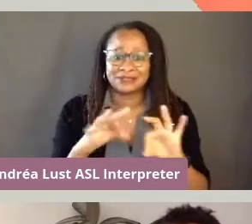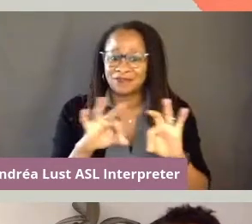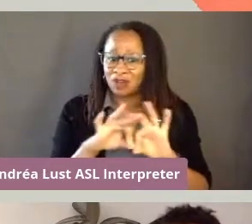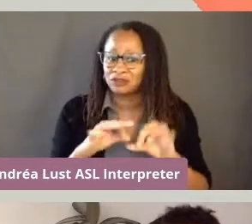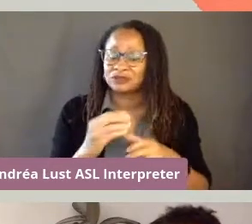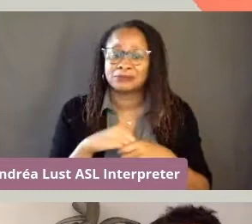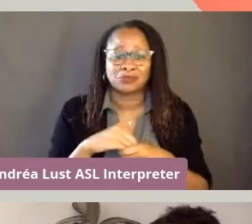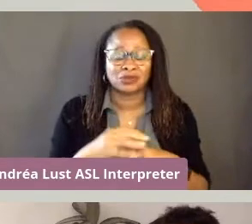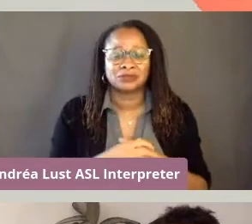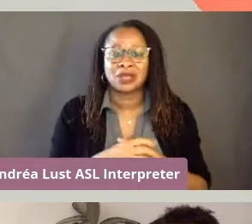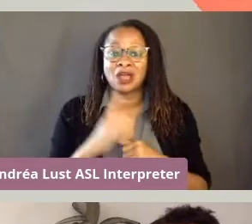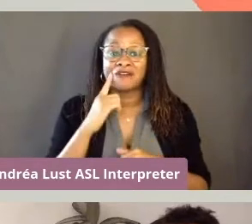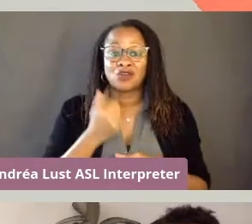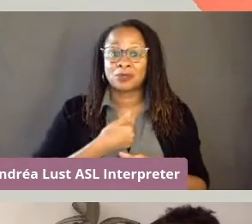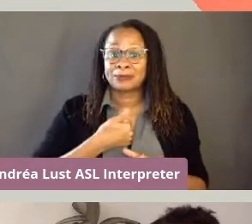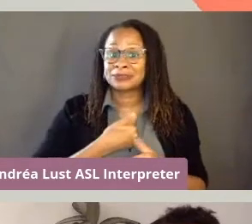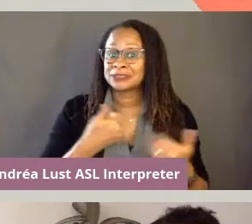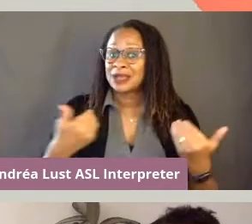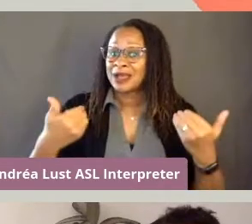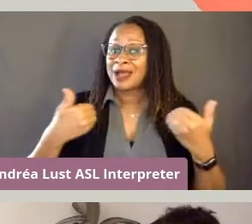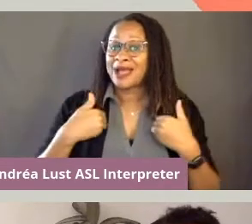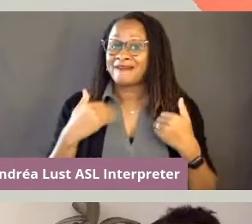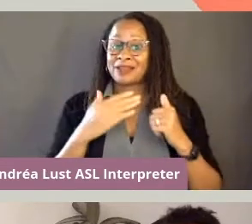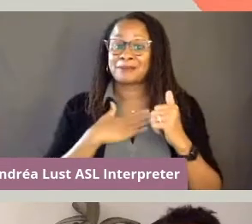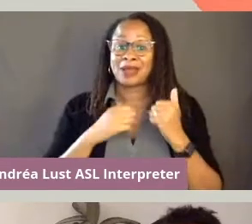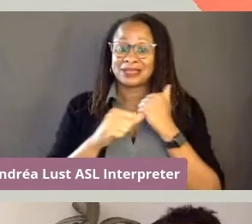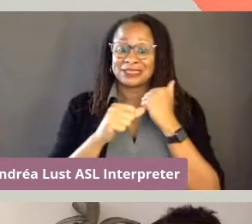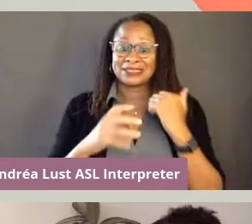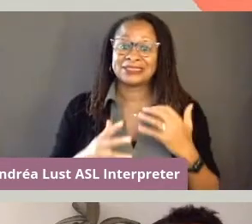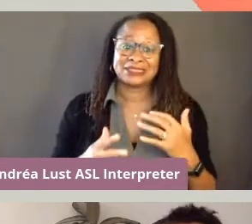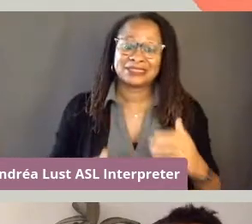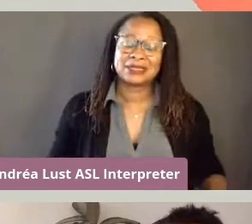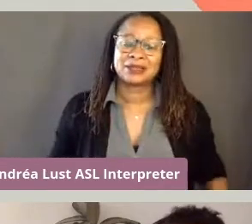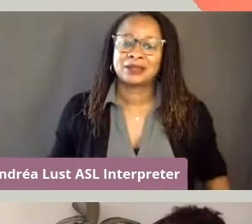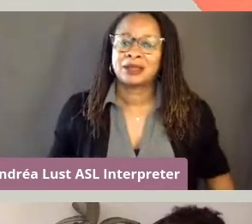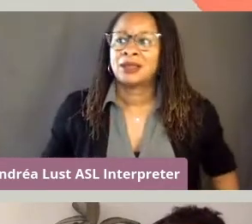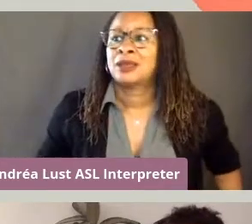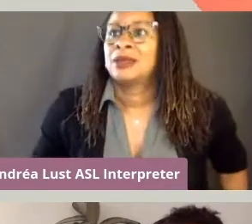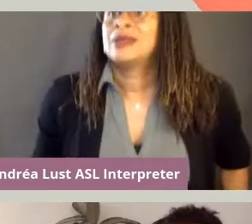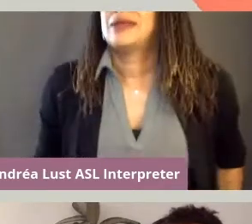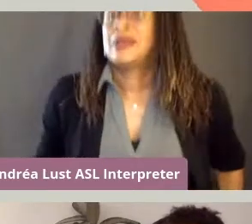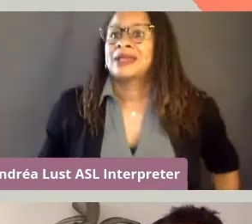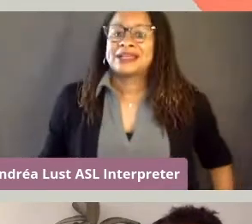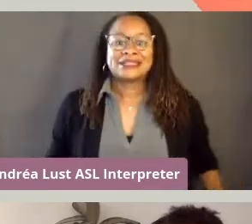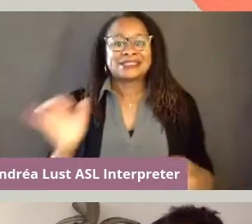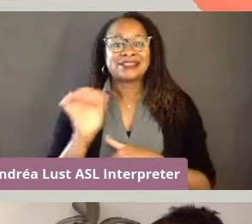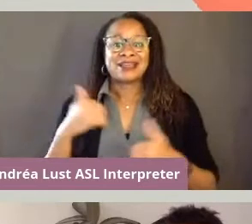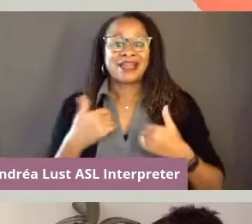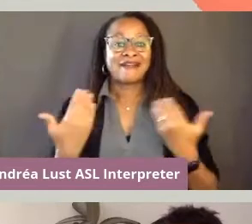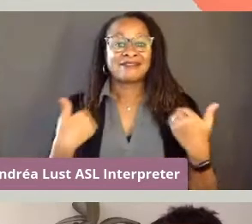I can say for me like having my assistant is having a partner, right? Someone who has the institutional knowledge